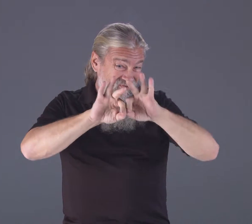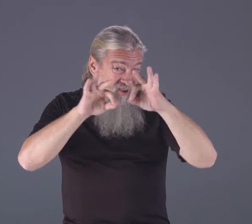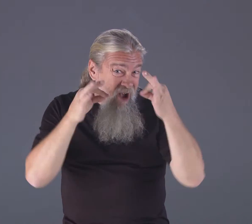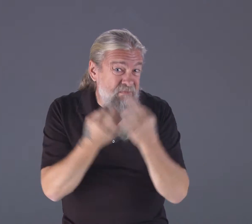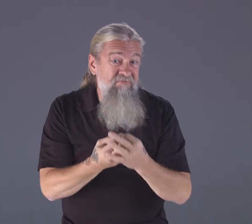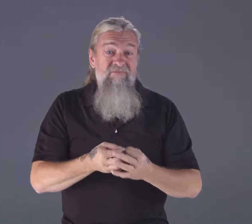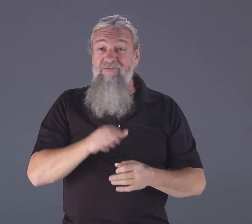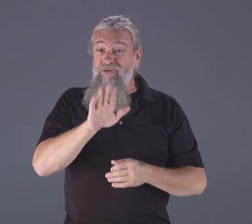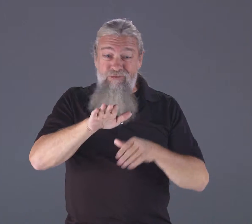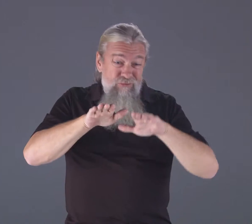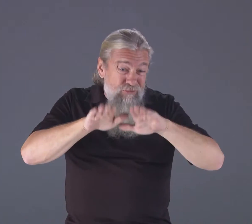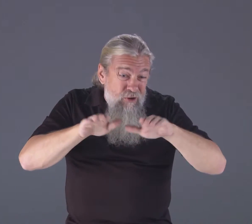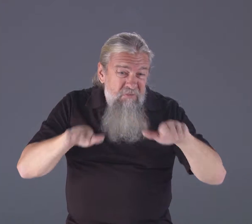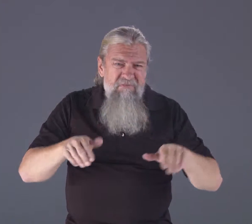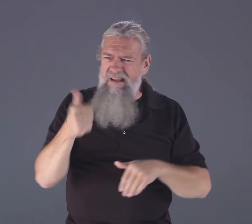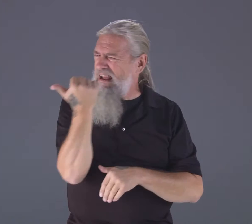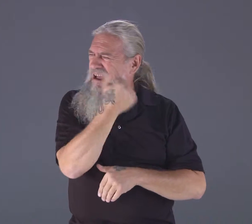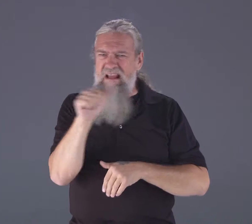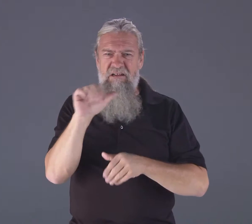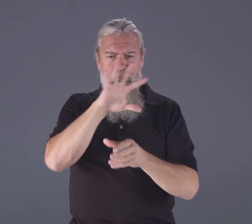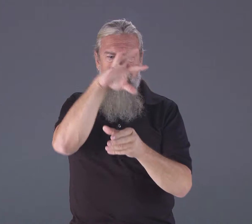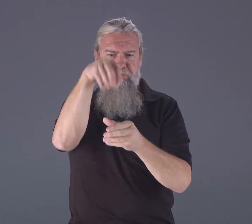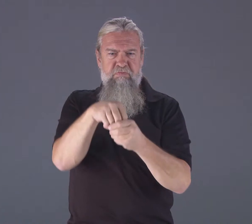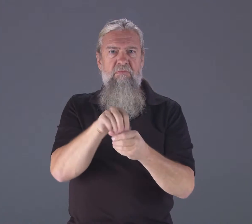It includes any family or household member.